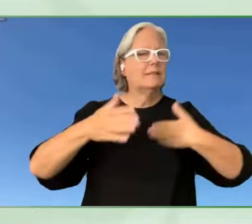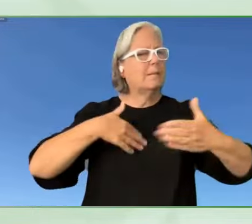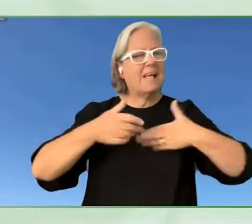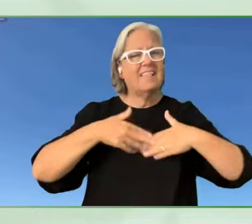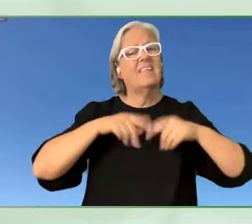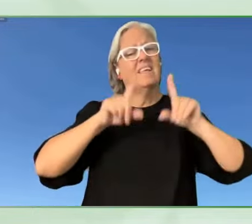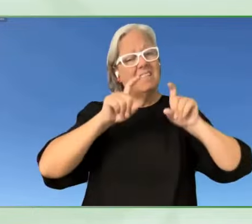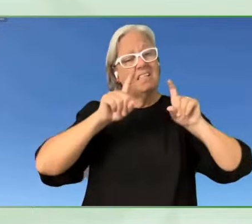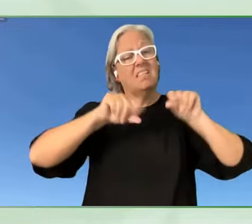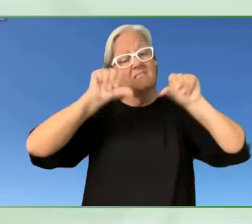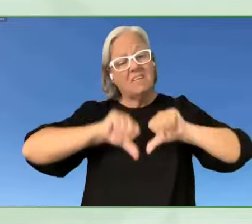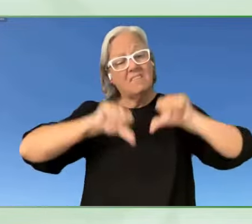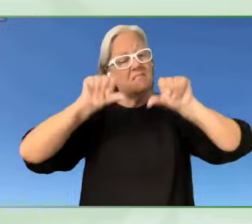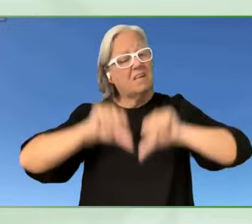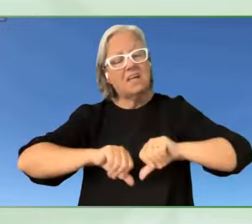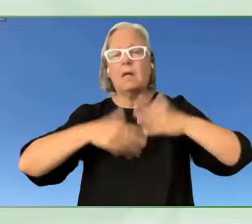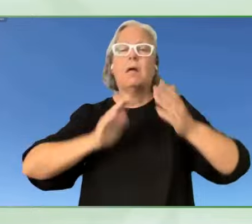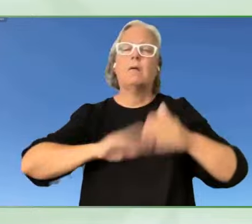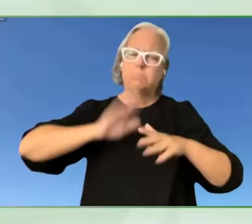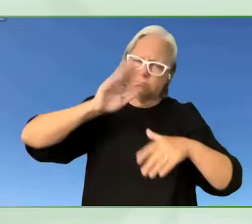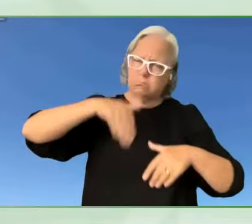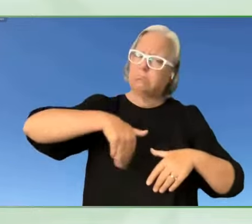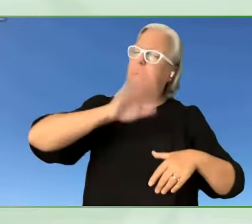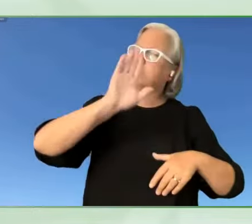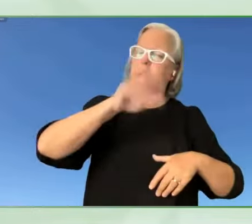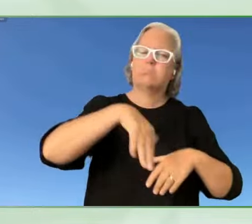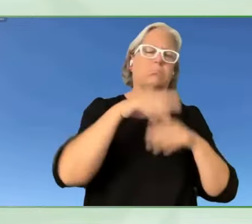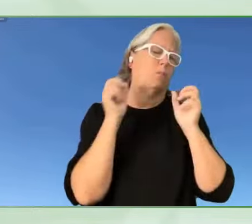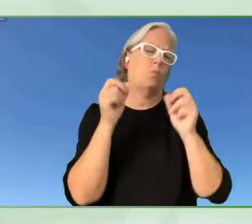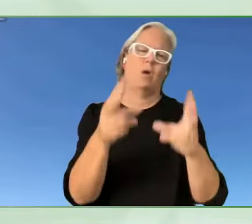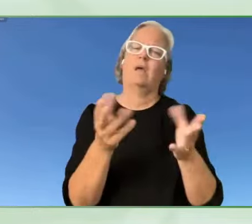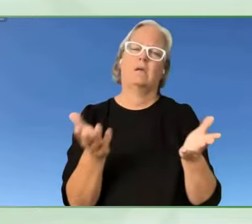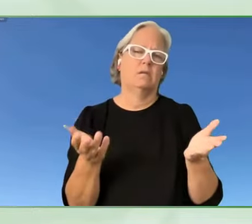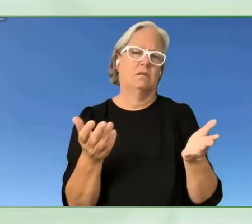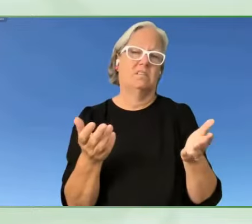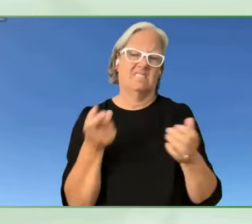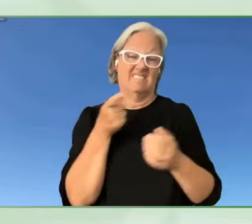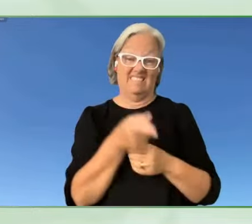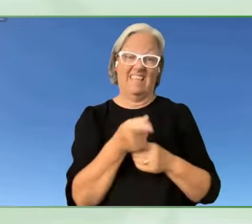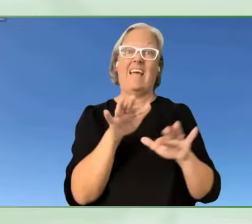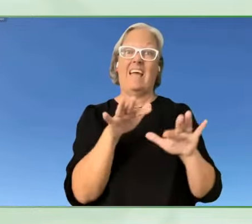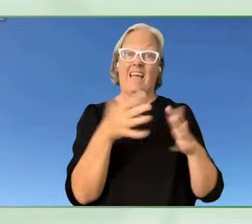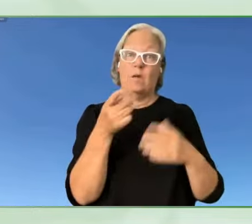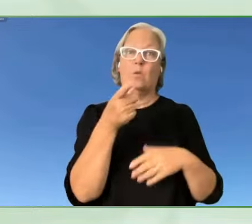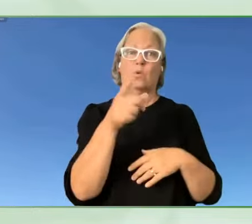How can you go on from here and actually apply and implement universal design for learning in education? Jasmien, do you want to start? My main three takeaways, the first one, I would like to quote Nelson Mandela who said, "Education is the most powerful tool to change the world. Those good he called it actually 'a weapon'.